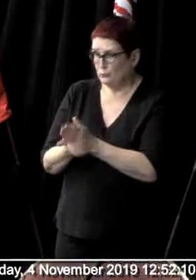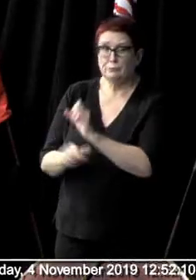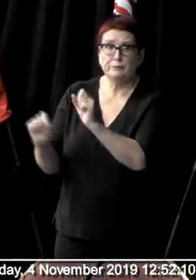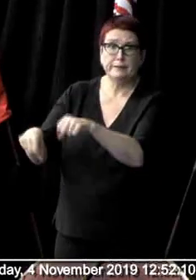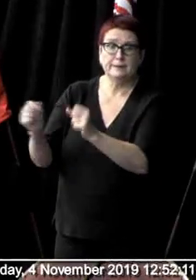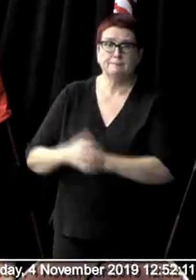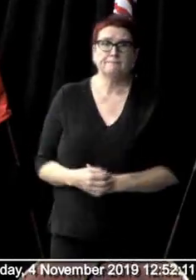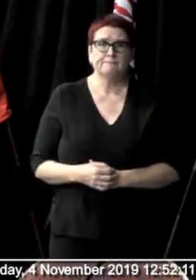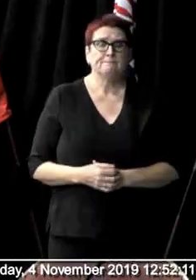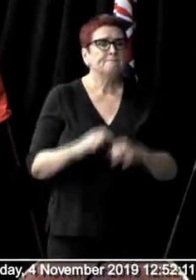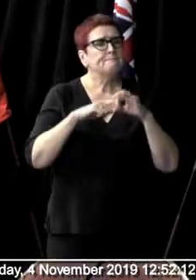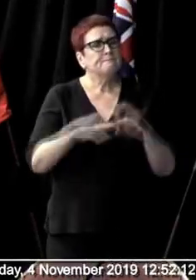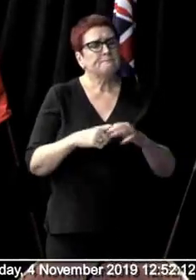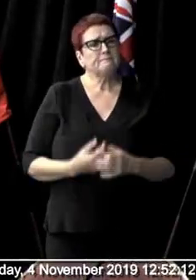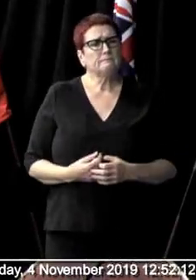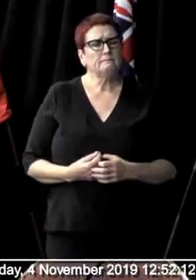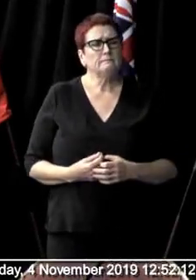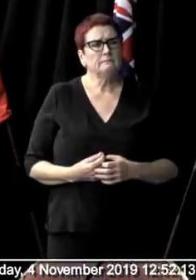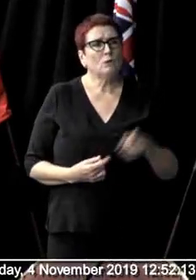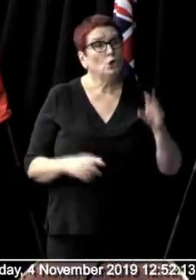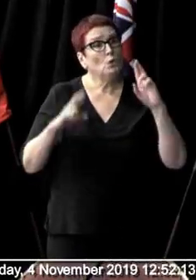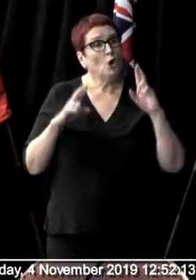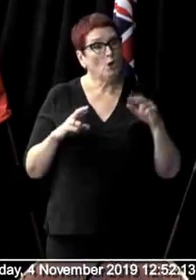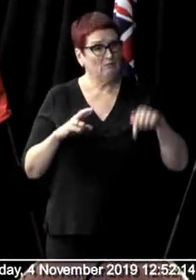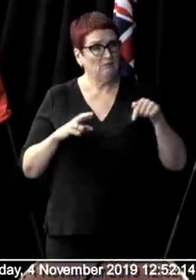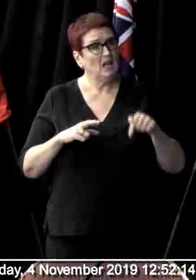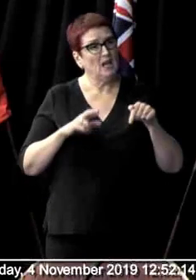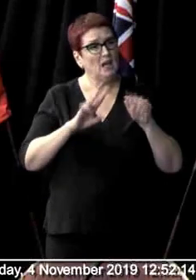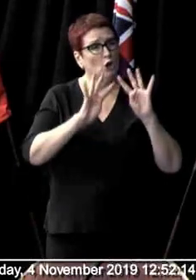Is it your hope that this Commission makes people realise